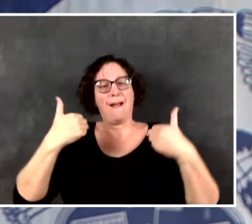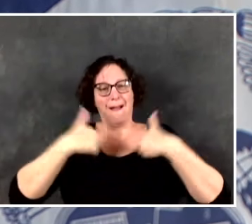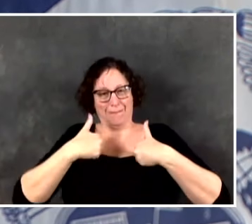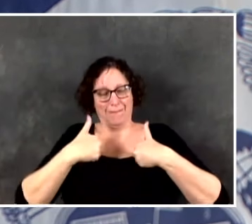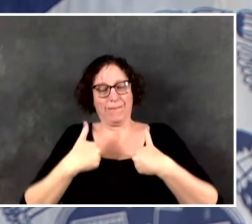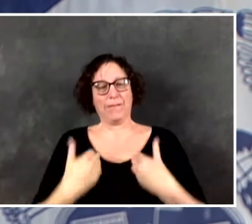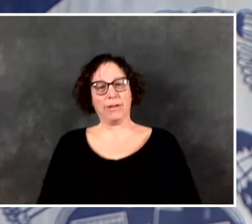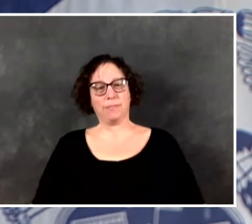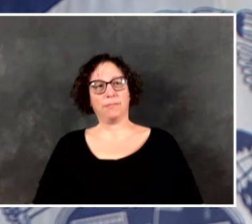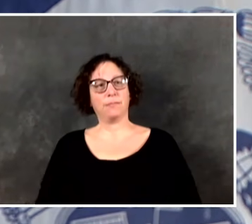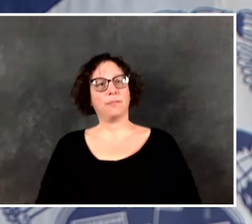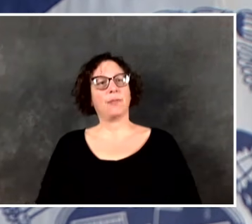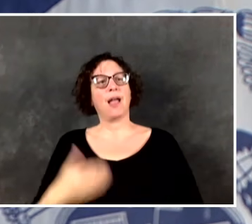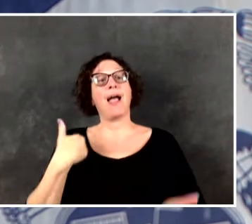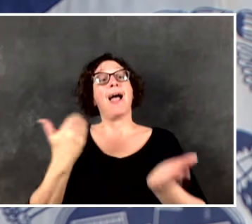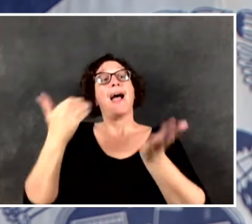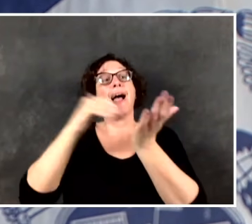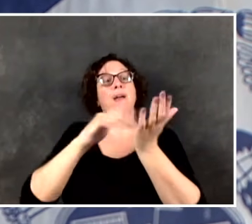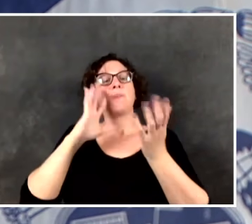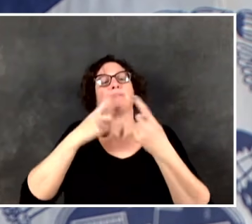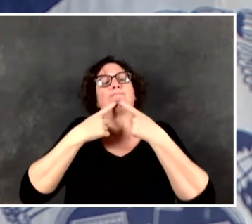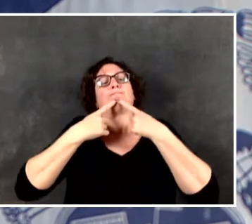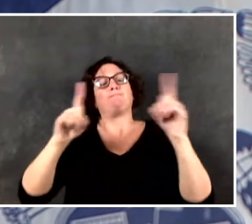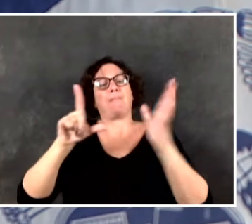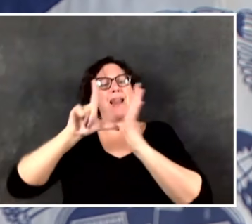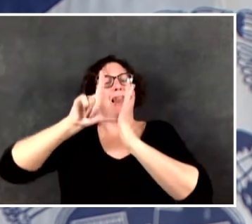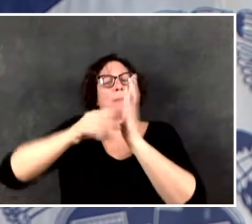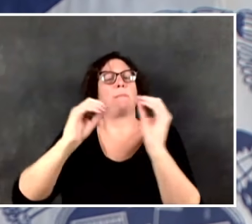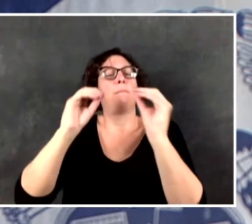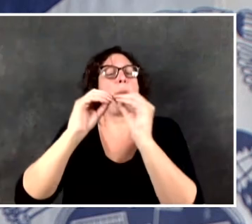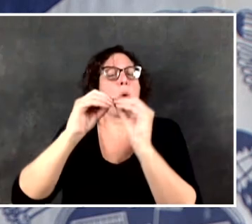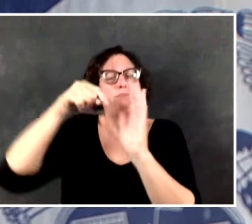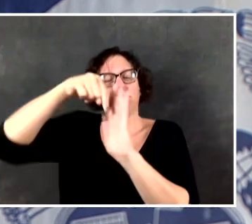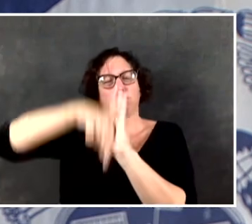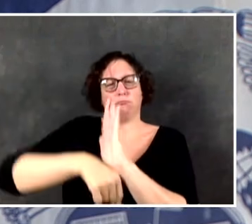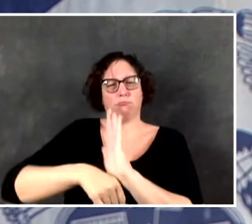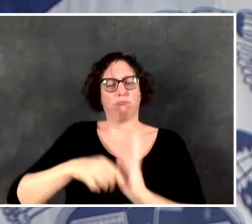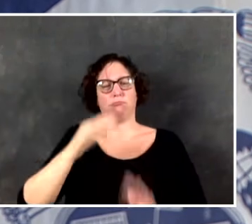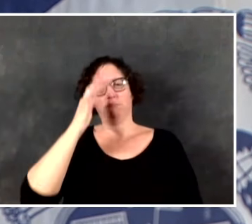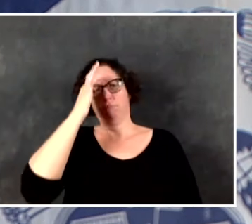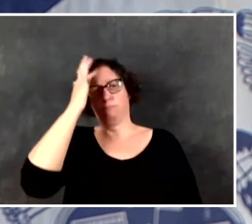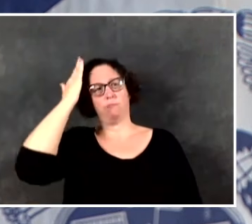COMMISSION IS GREAT FOR. THAT WILL COME FARTHER DOWN THE LINE. LAST QUESTION